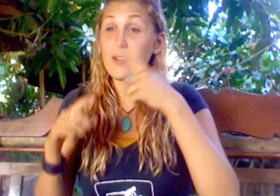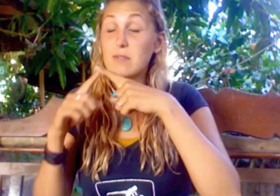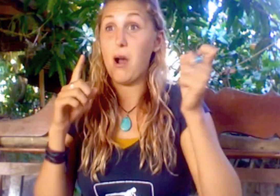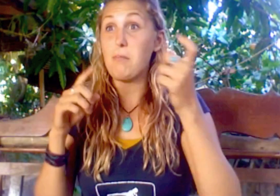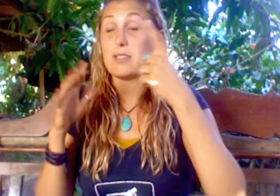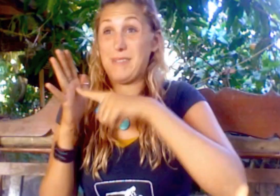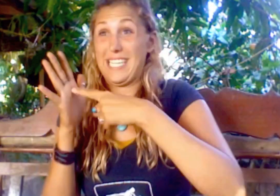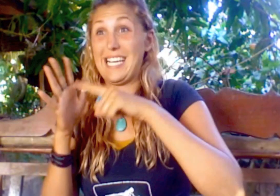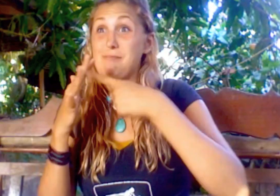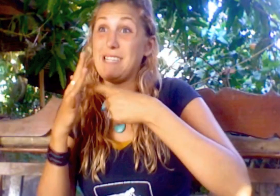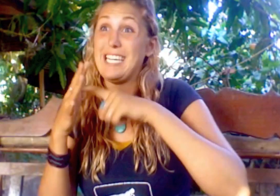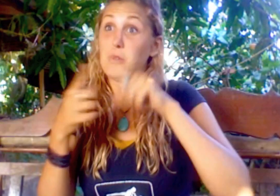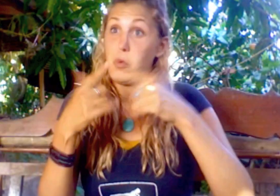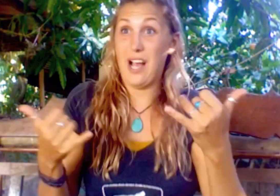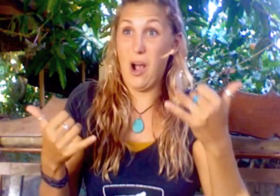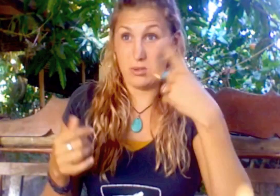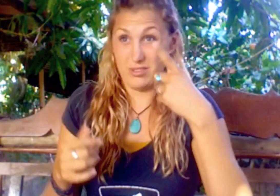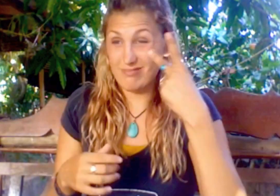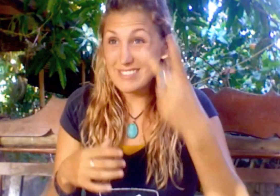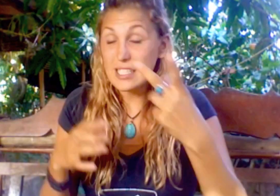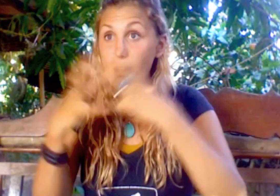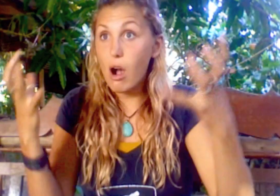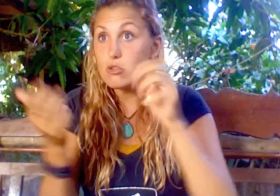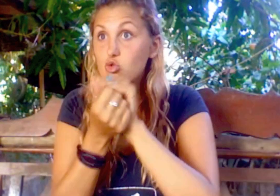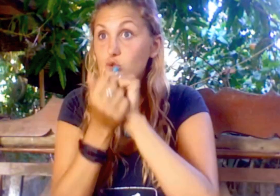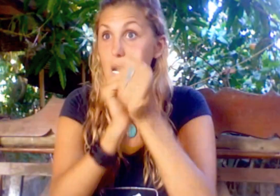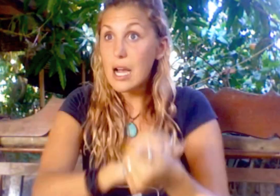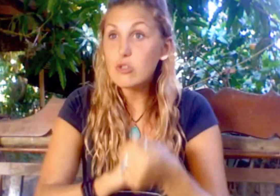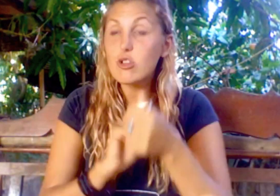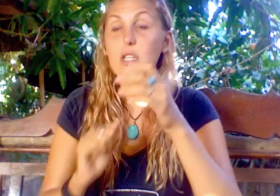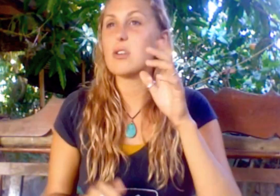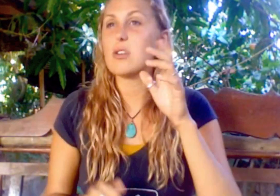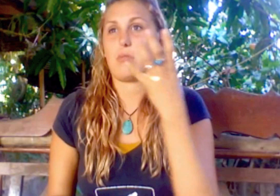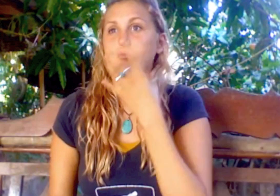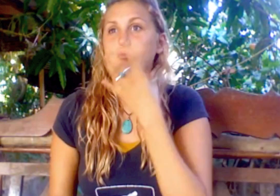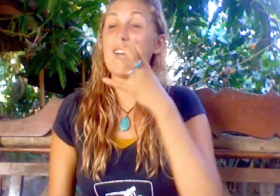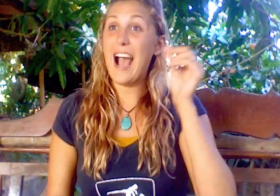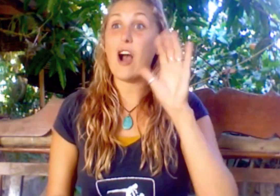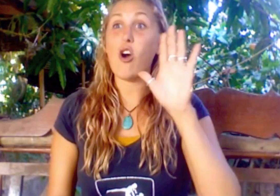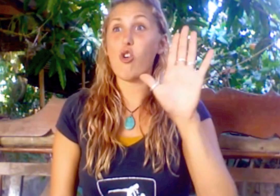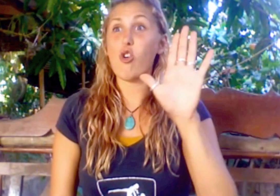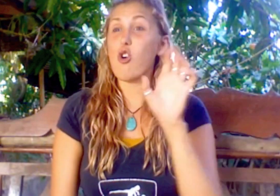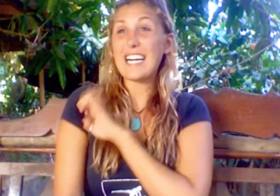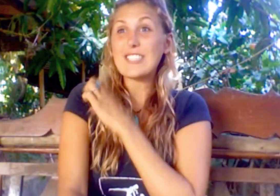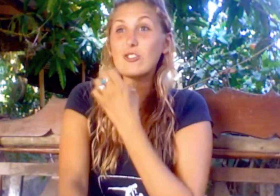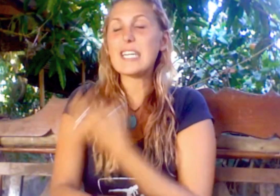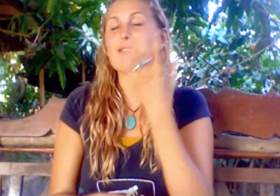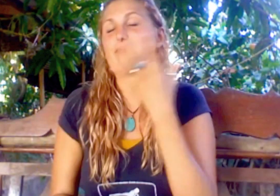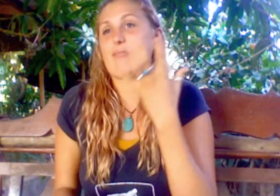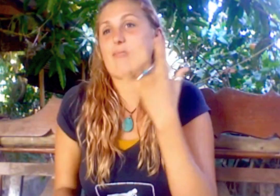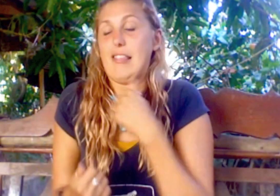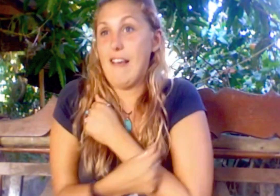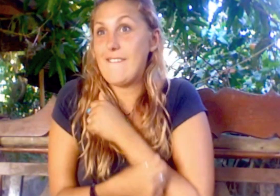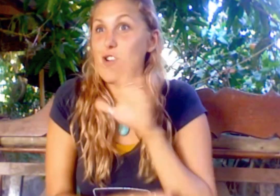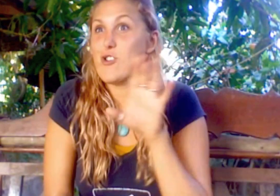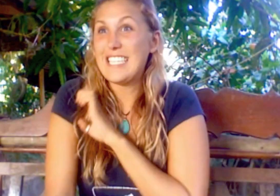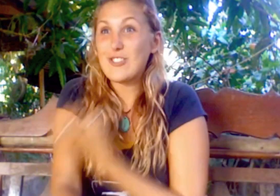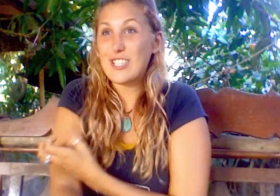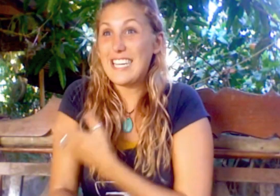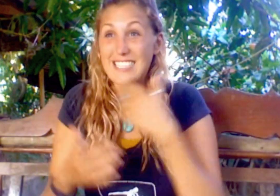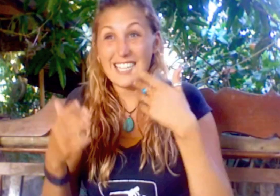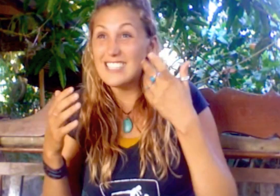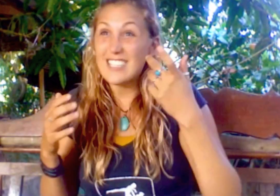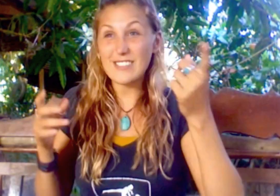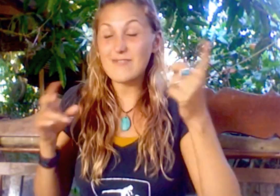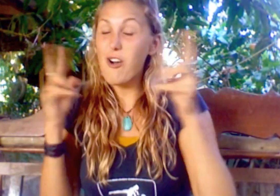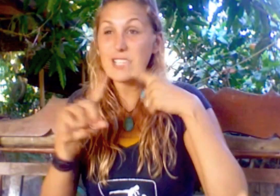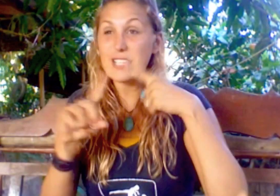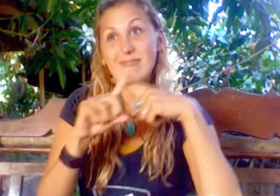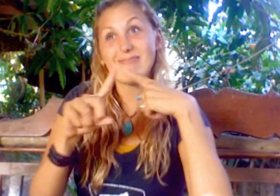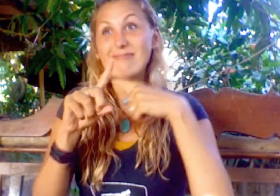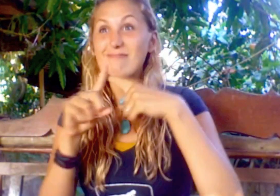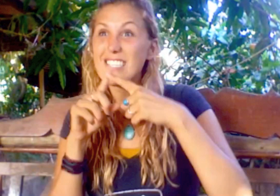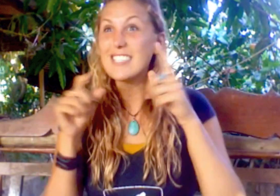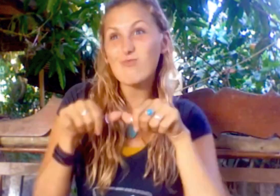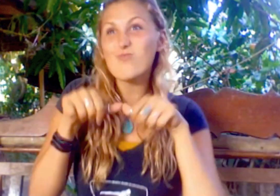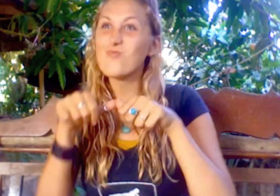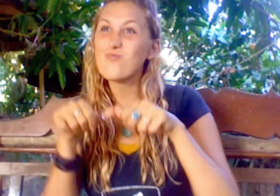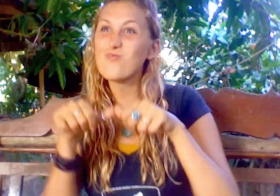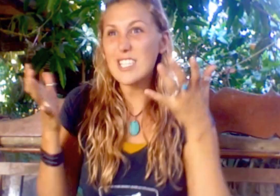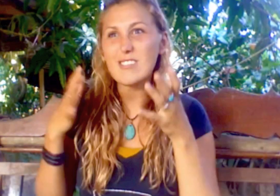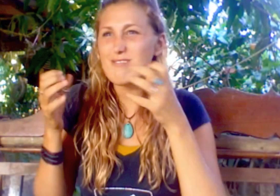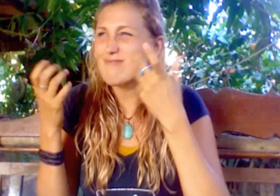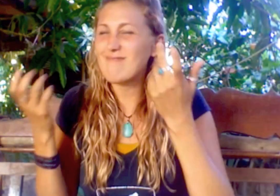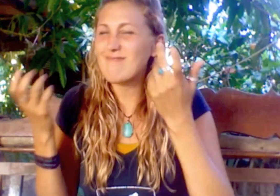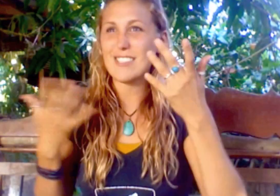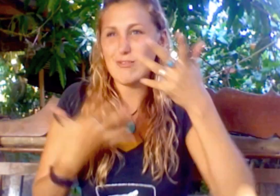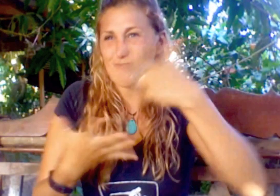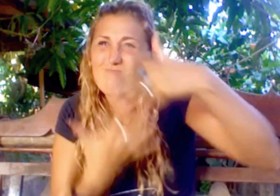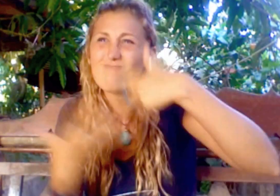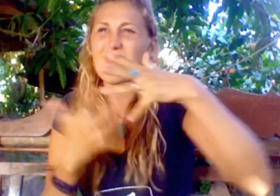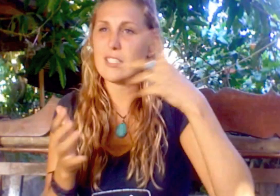Since from the beginning, a lot of changes have been made. Her energy outshines - she is optimist, keeps going, and loves socializing.